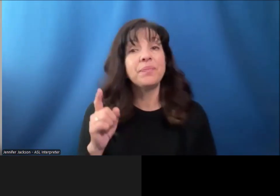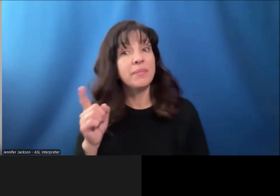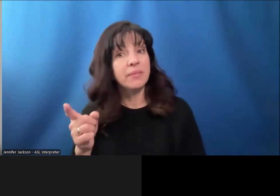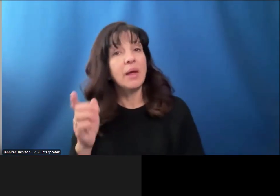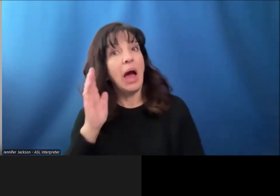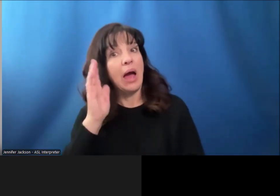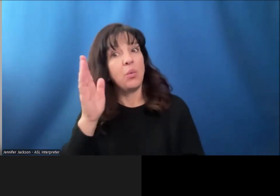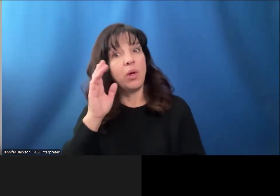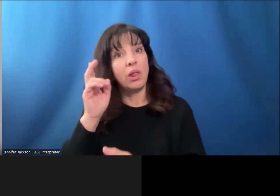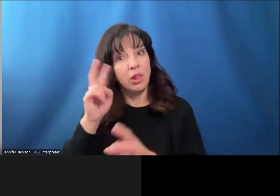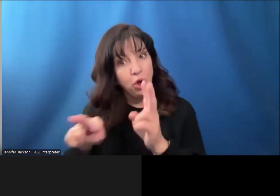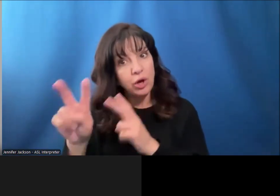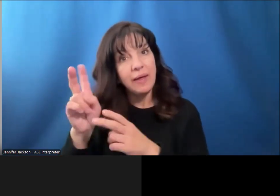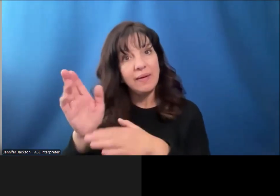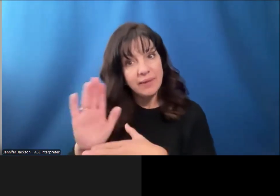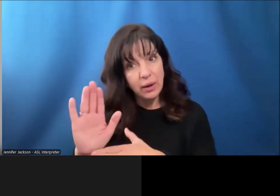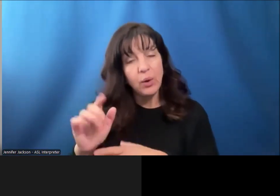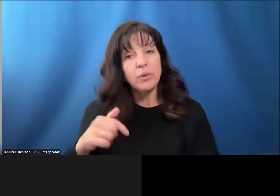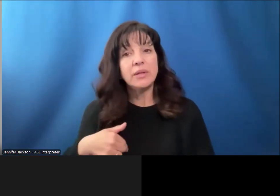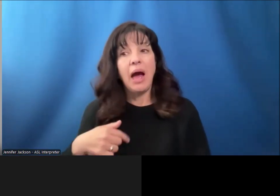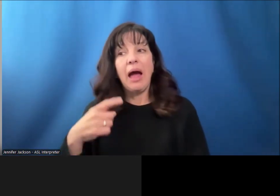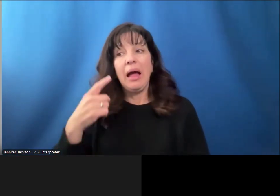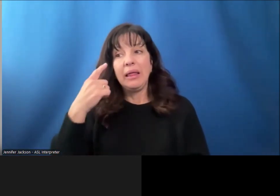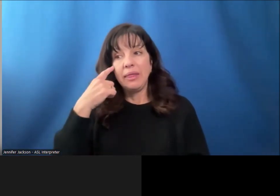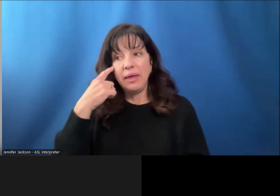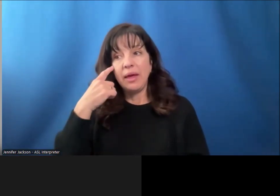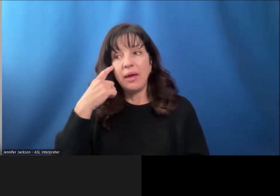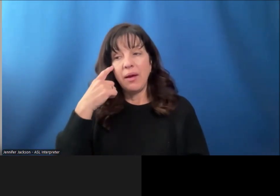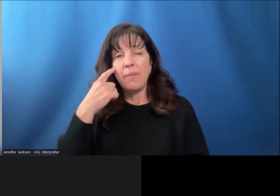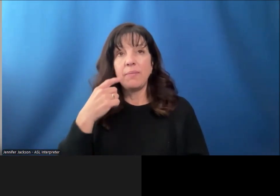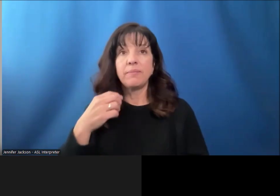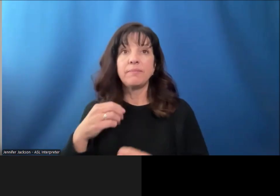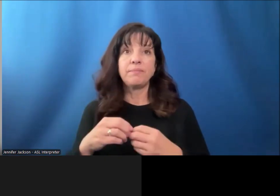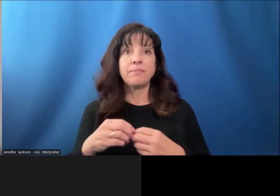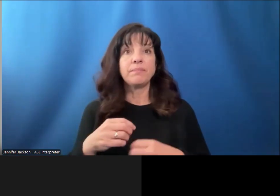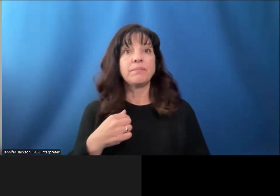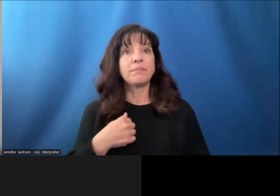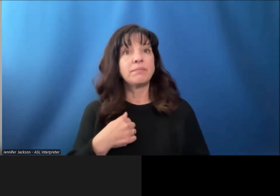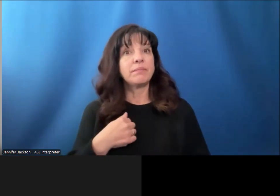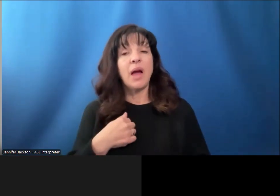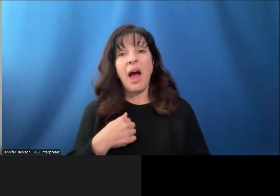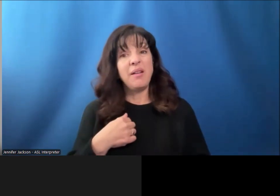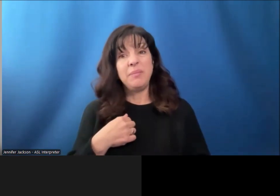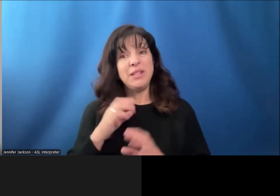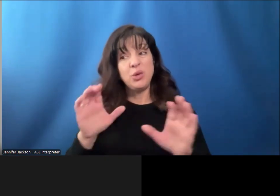those videos. I think I've been at this a while, and I've never